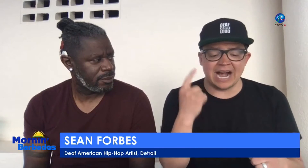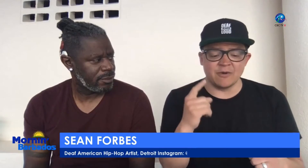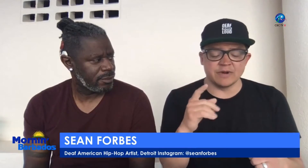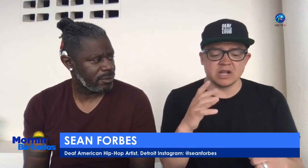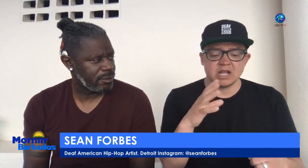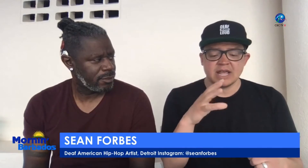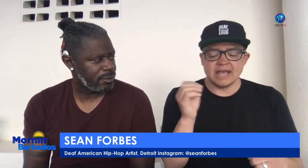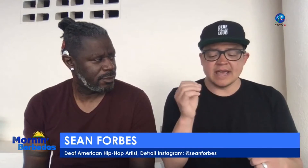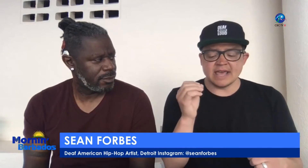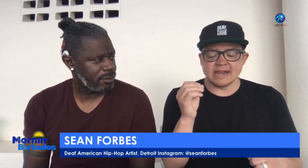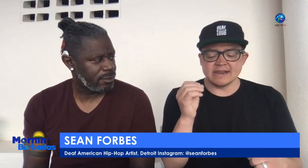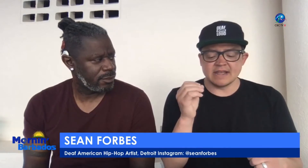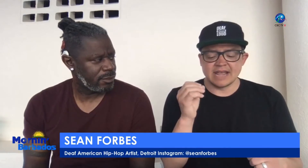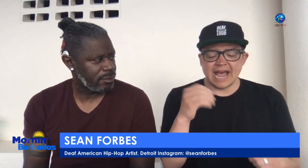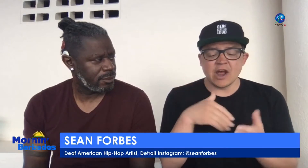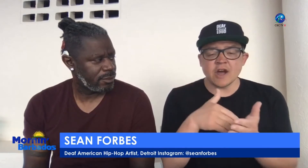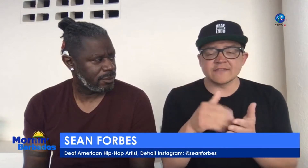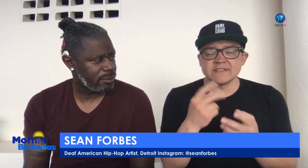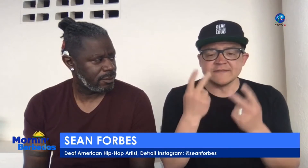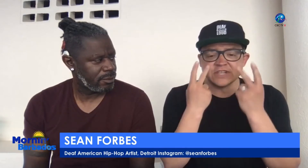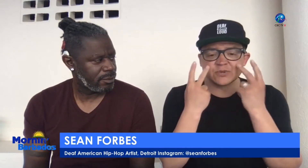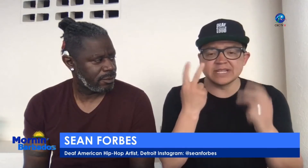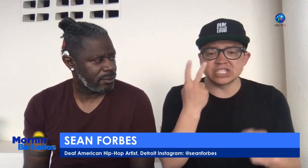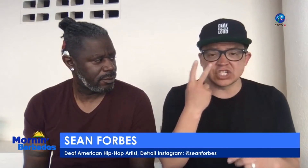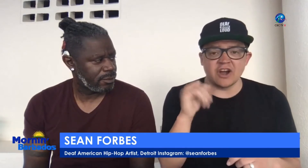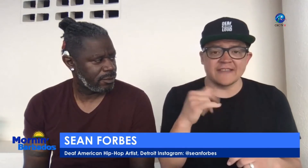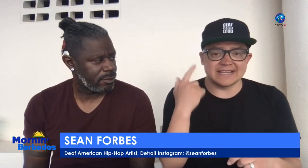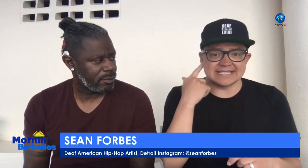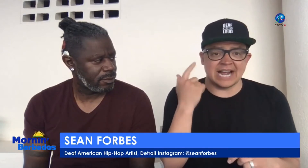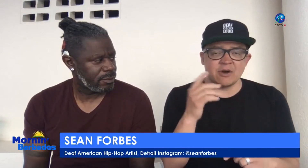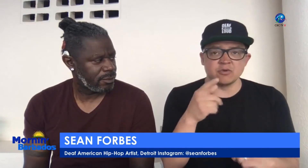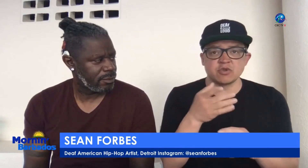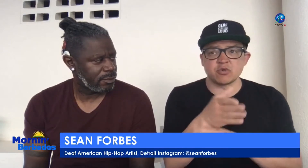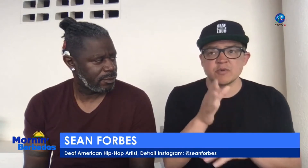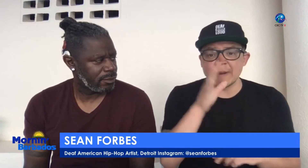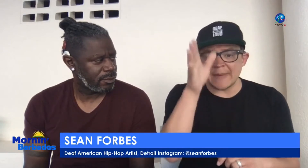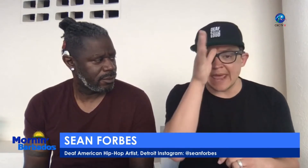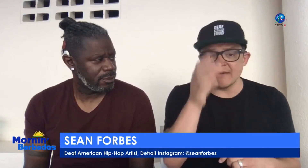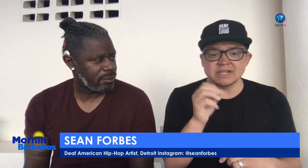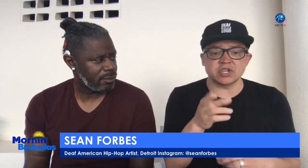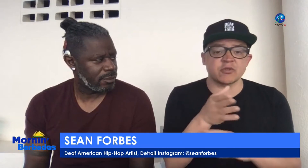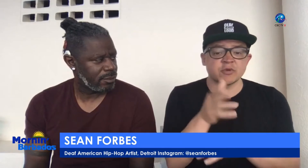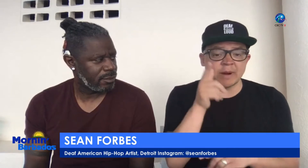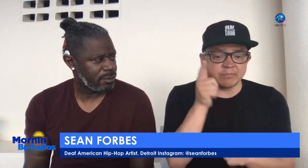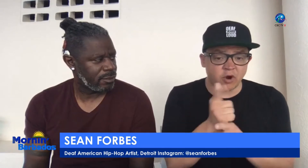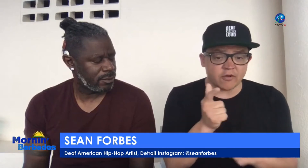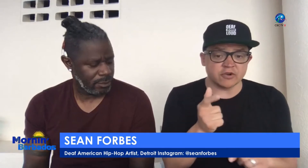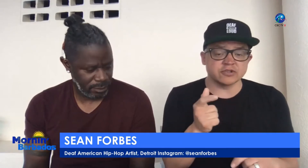sound and i often visually saw that sound through my parents or through my brothers